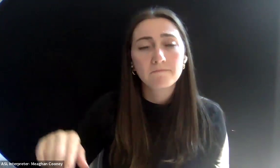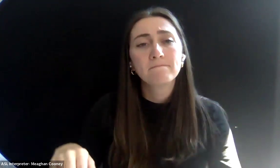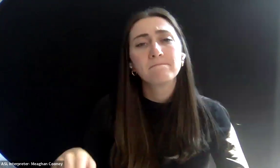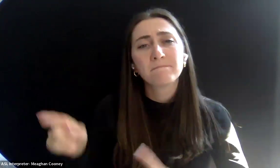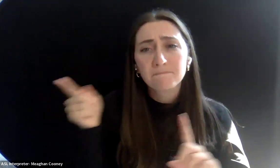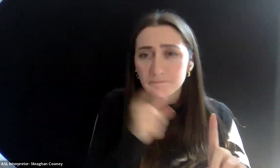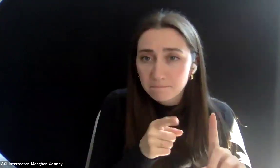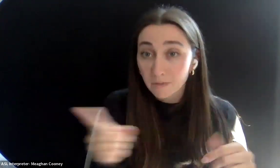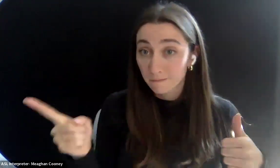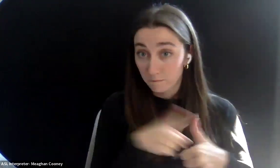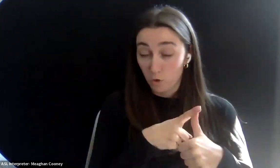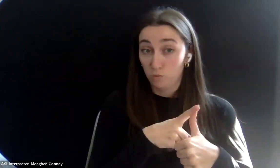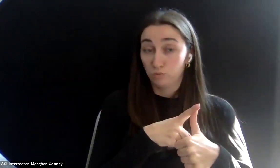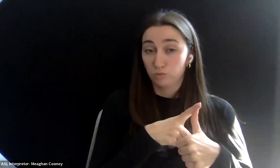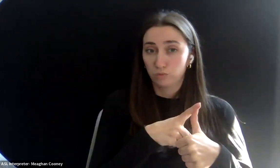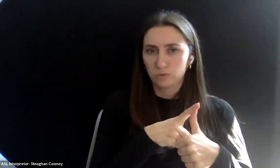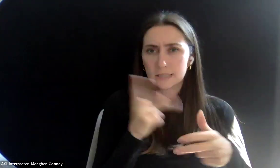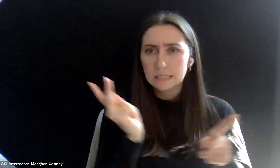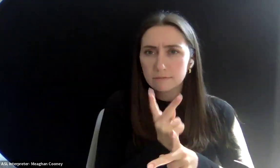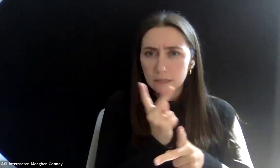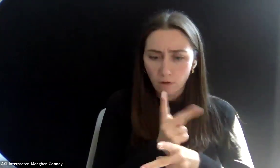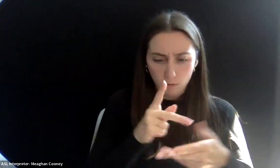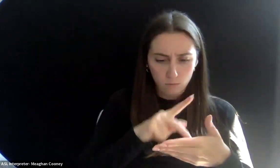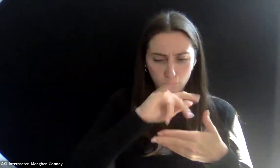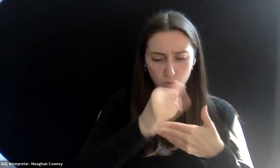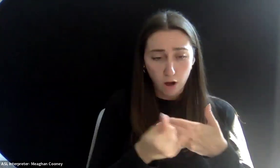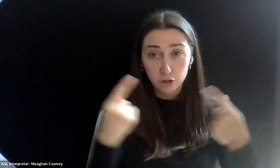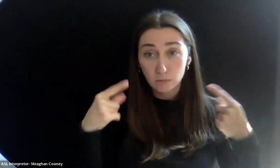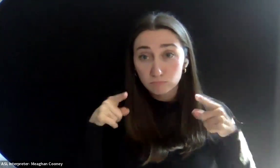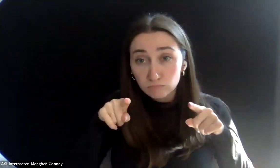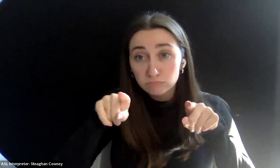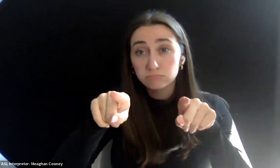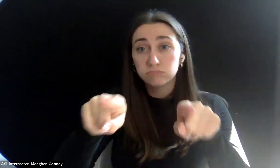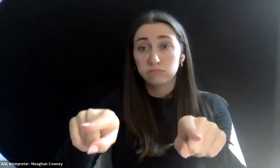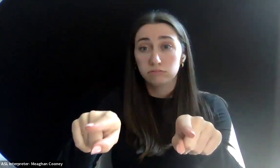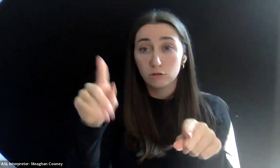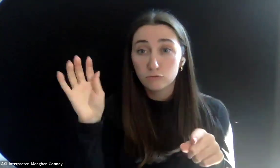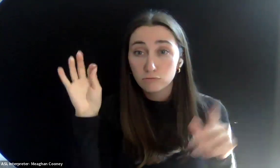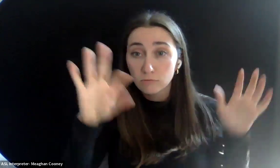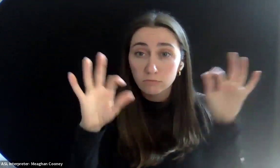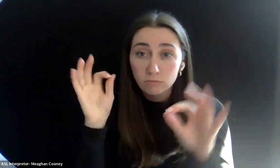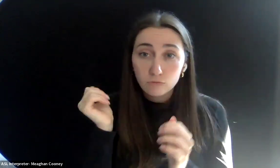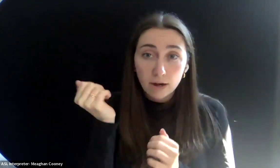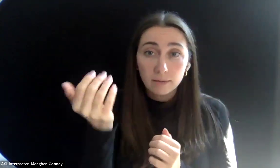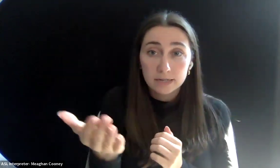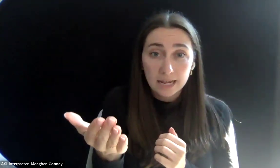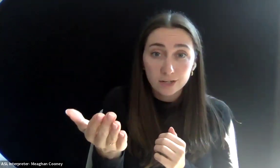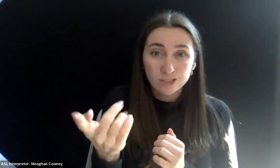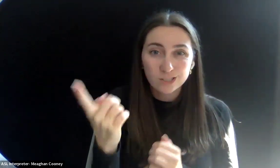simply whether the project is consistent with those tool recommendations in a quantitative fashion.